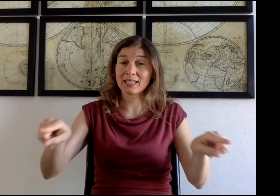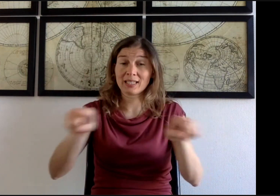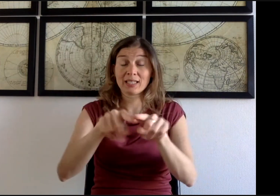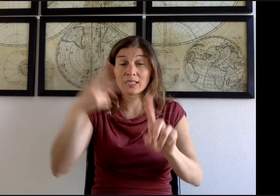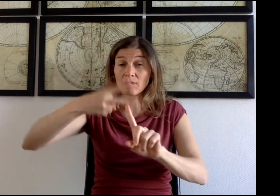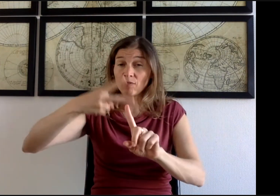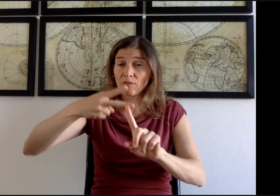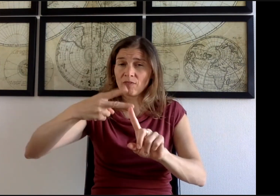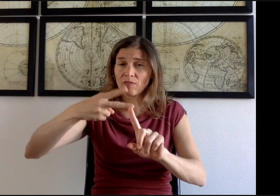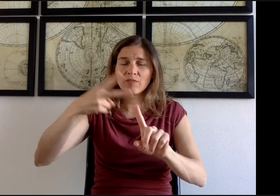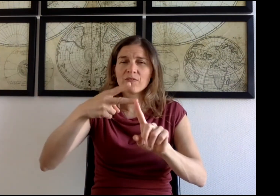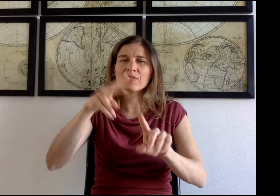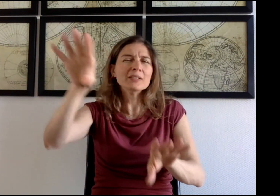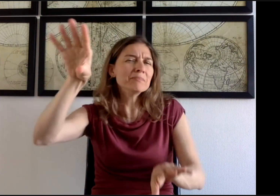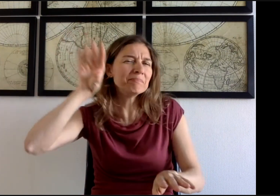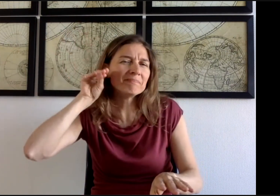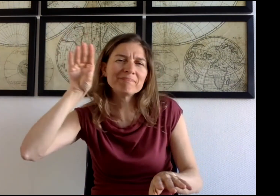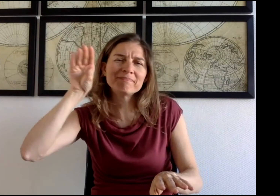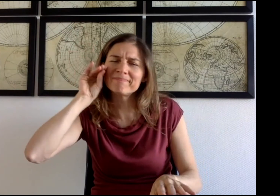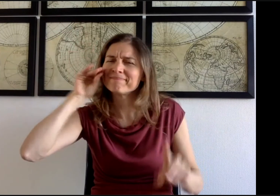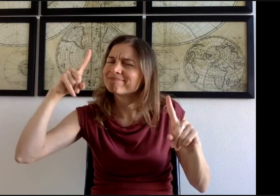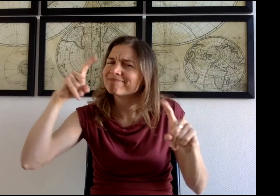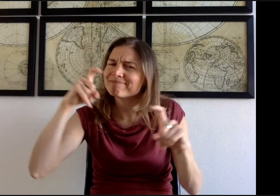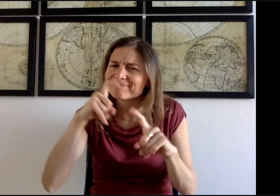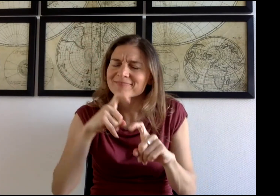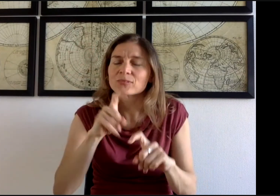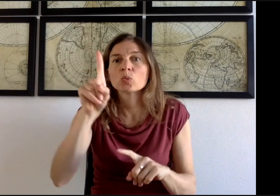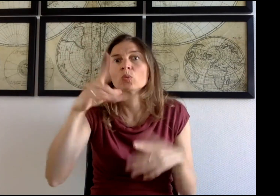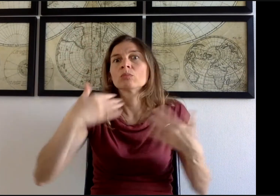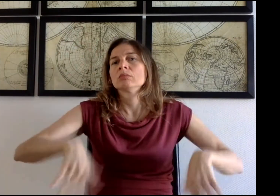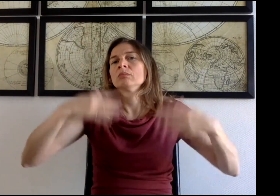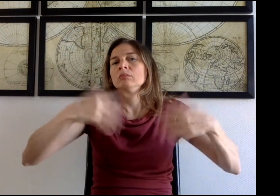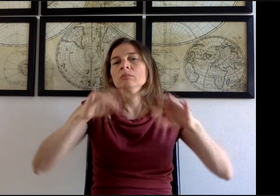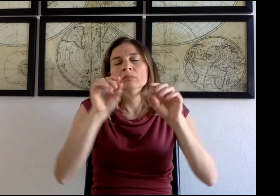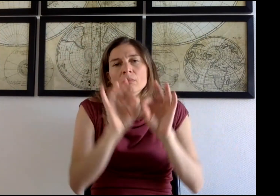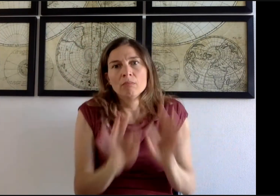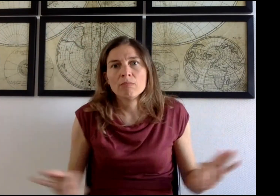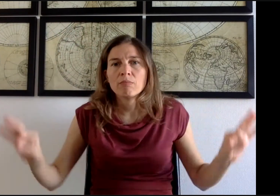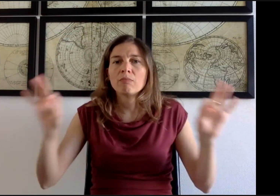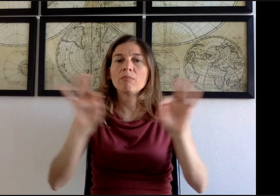so that is always very important that you get all information